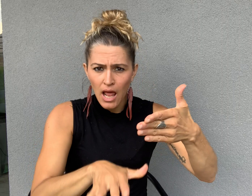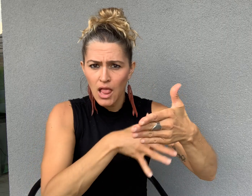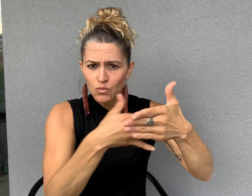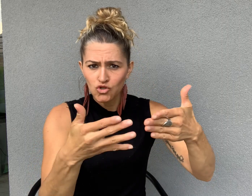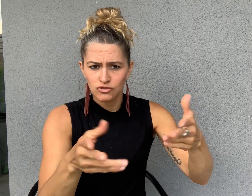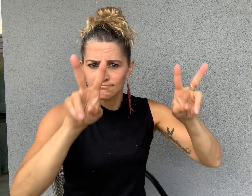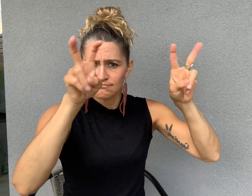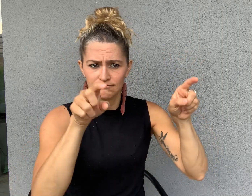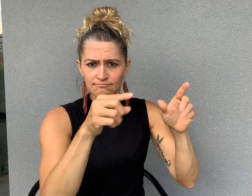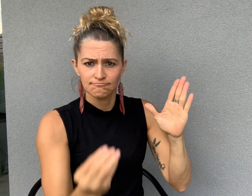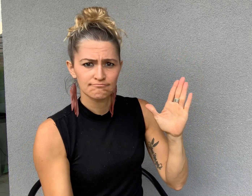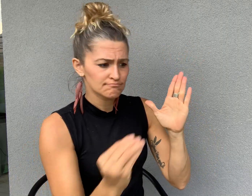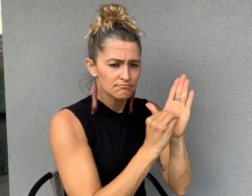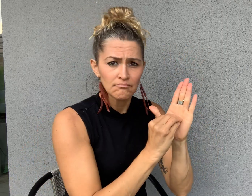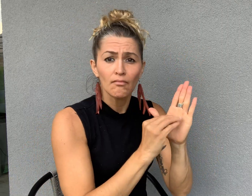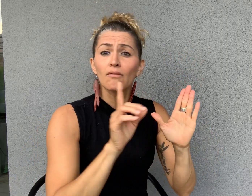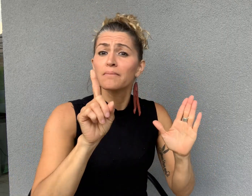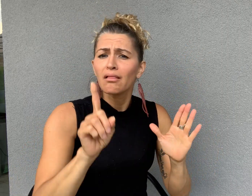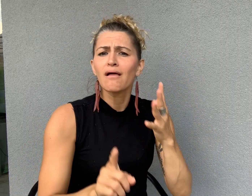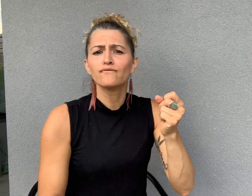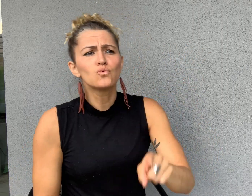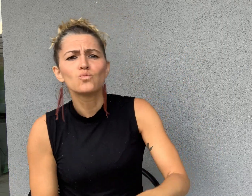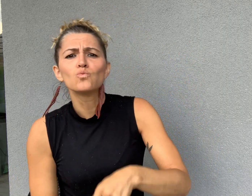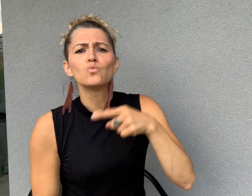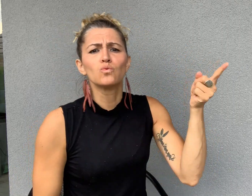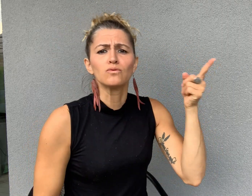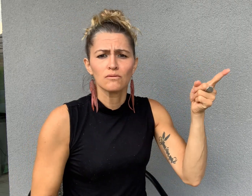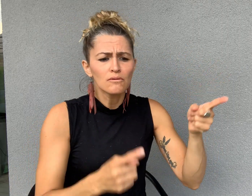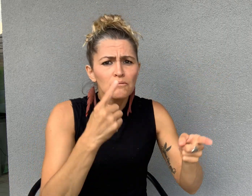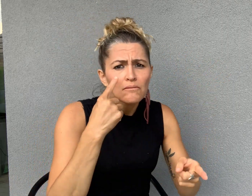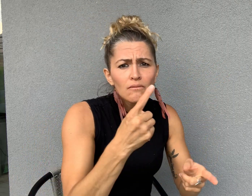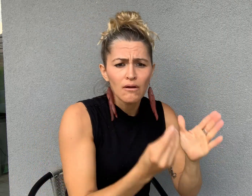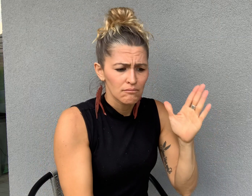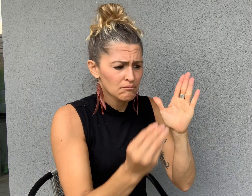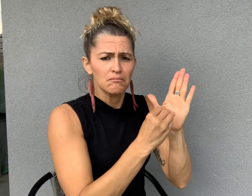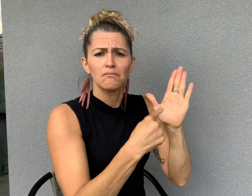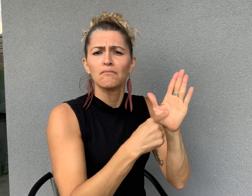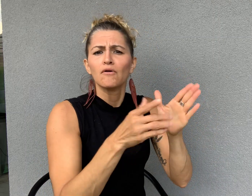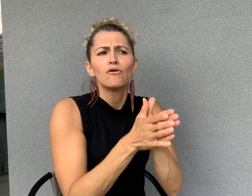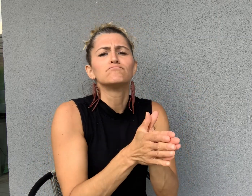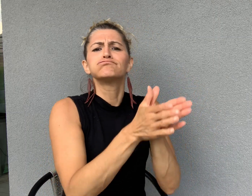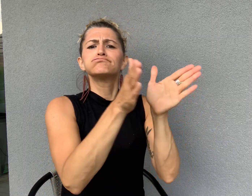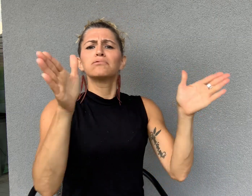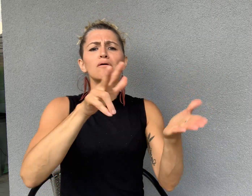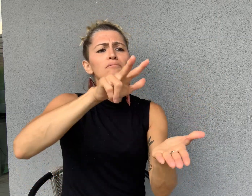sign language while others include broad recognition